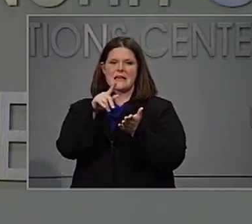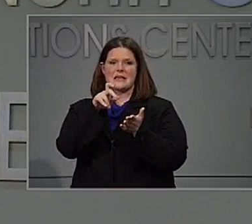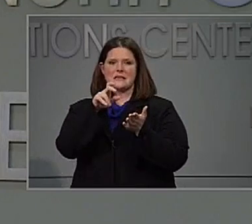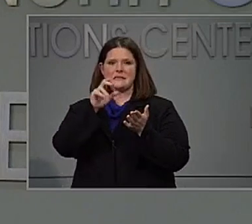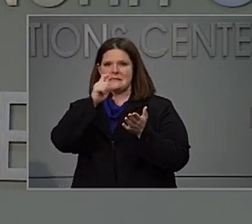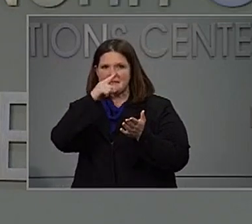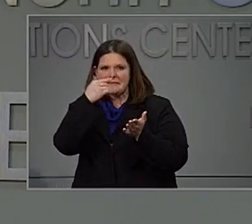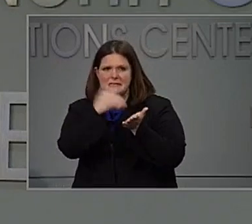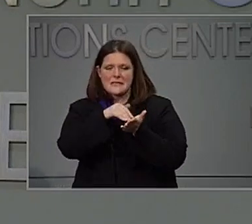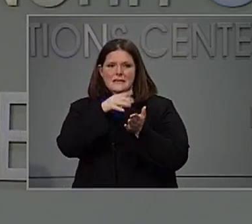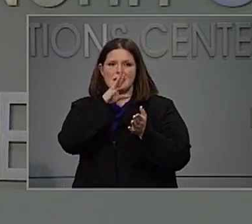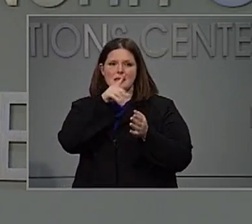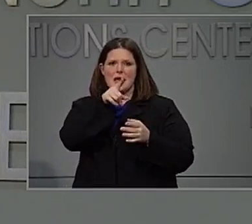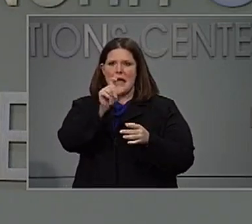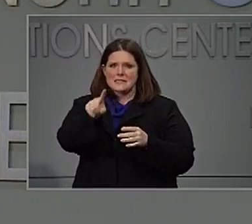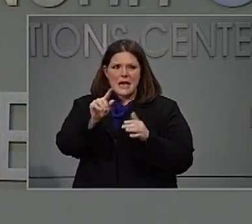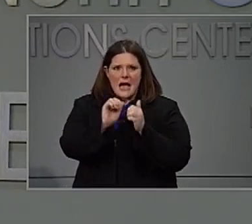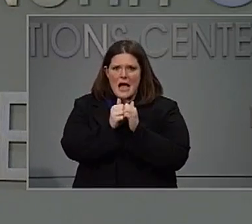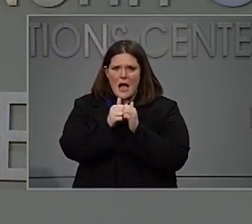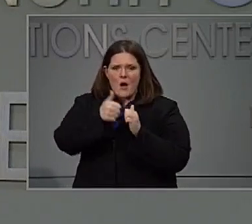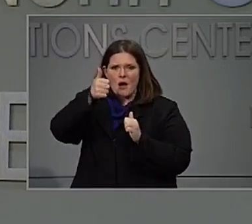BECAUSE I DID NOT HEAR THAT?